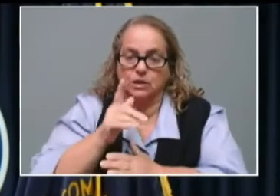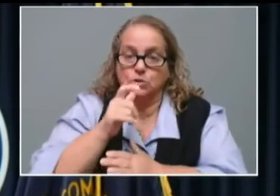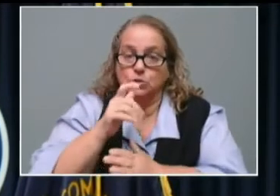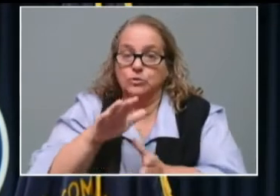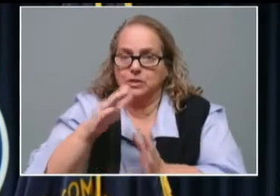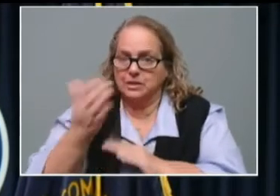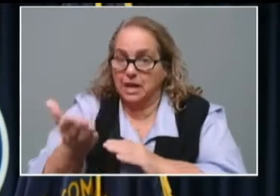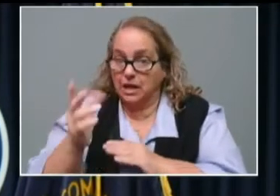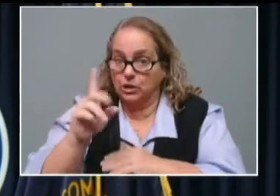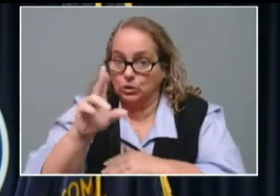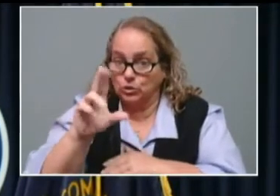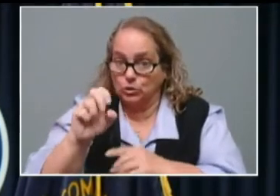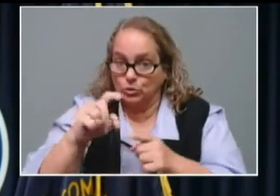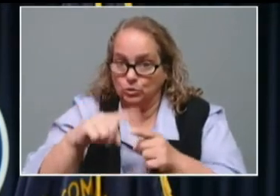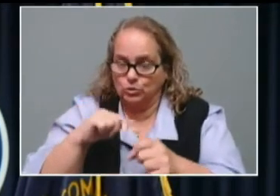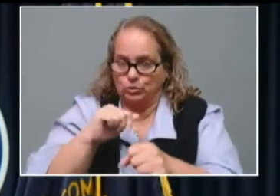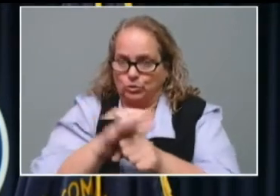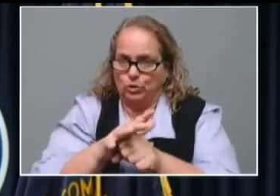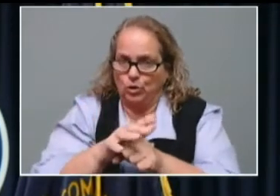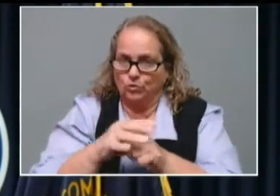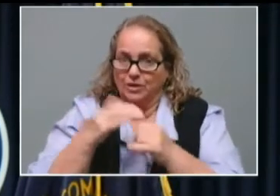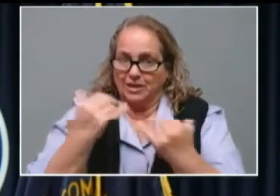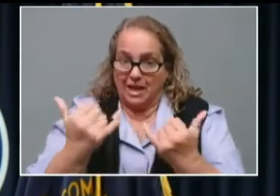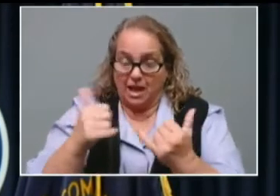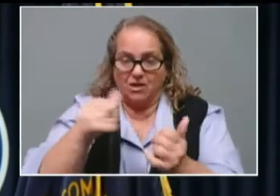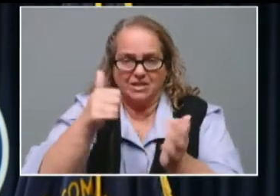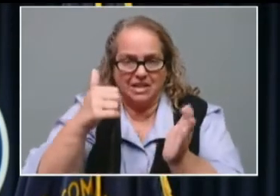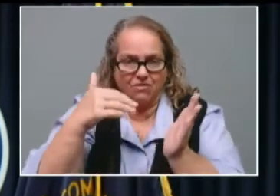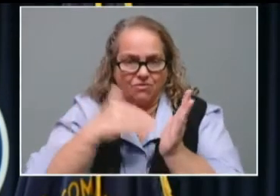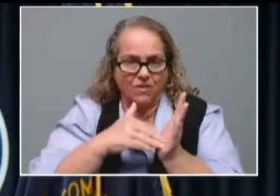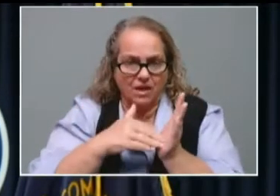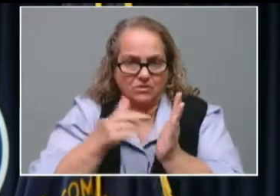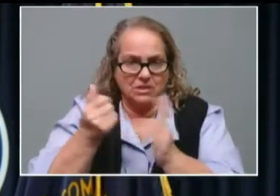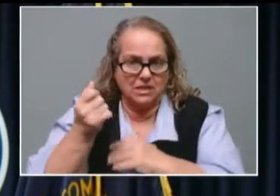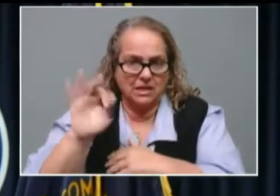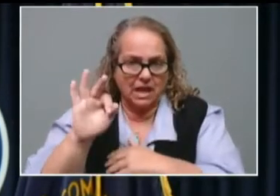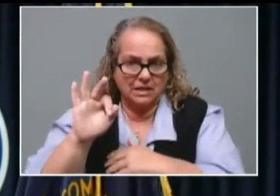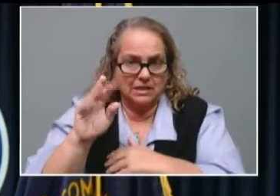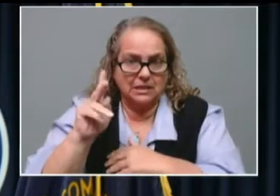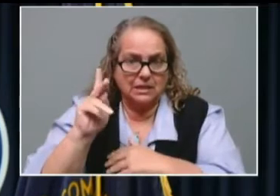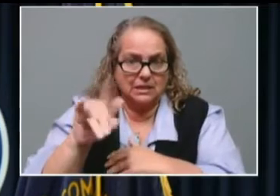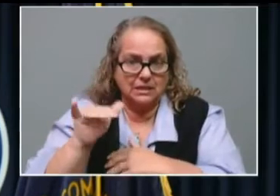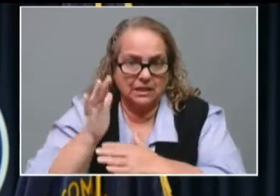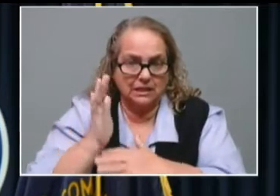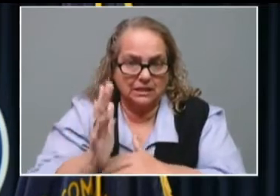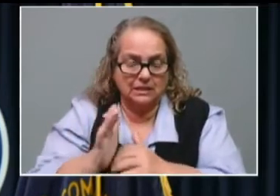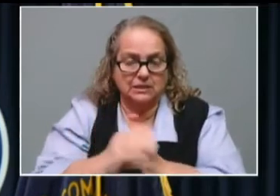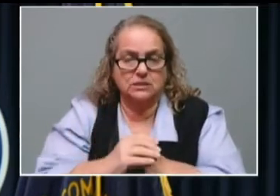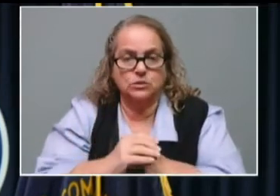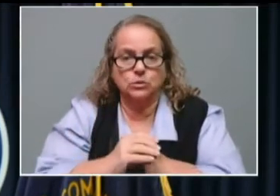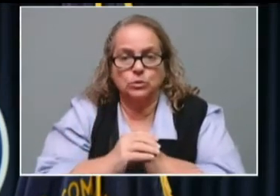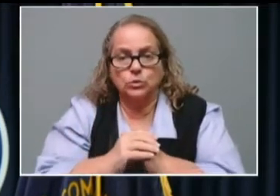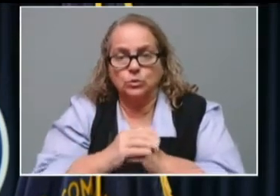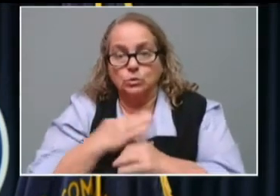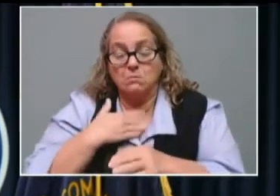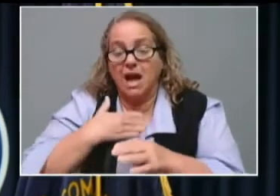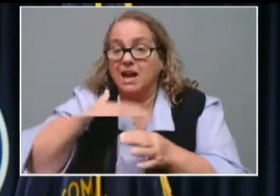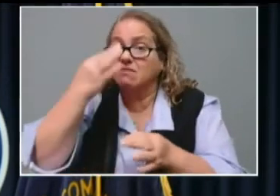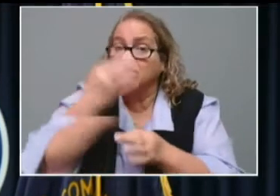Now at 10,019 Kentucky ins lost. My faith teaches me that each of these